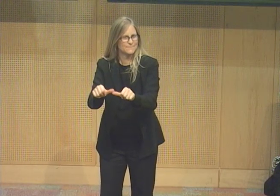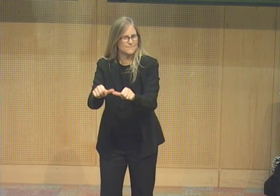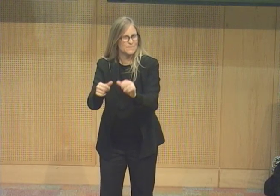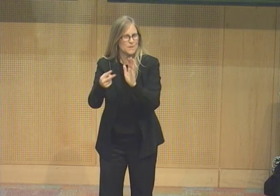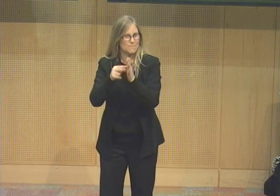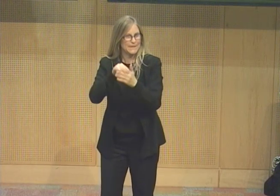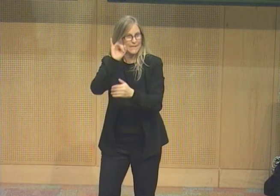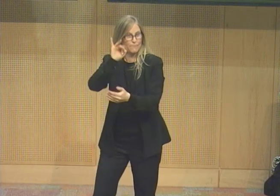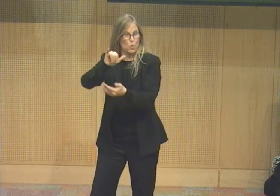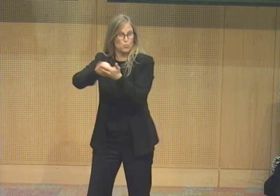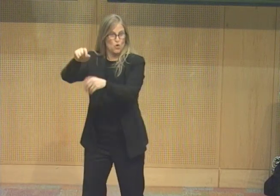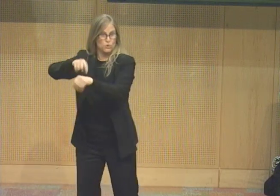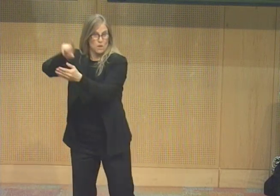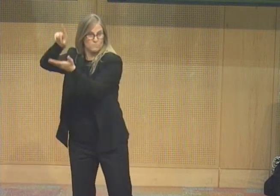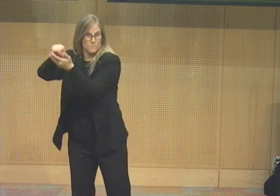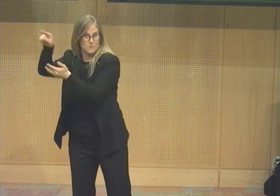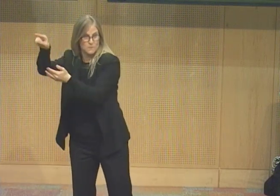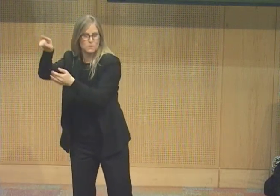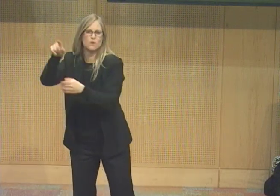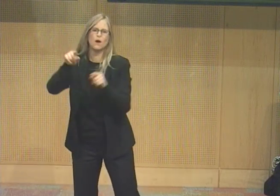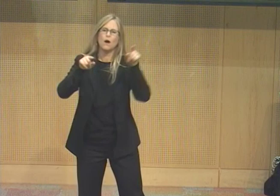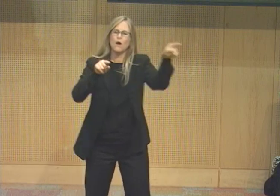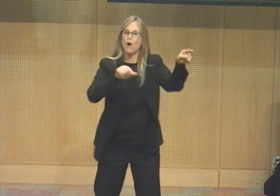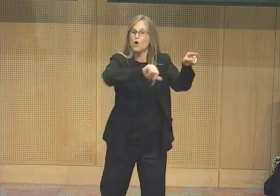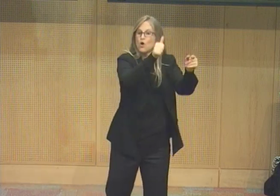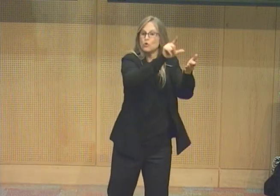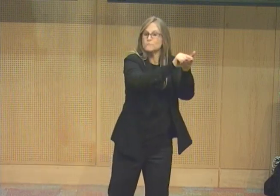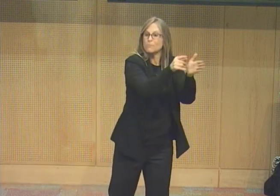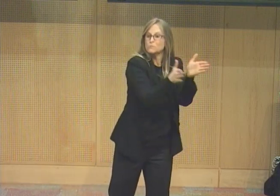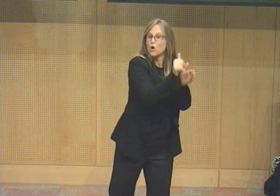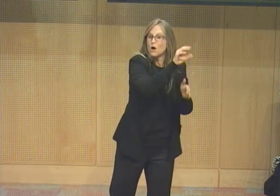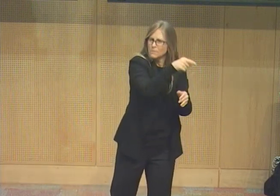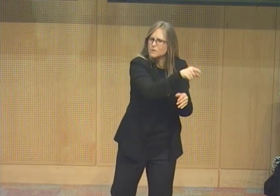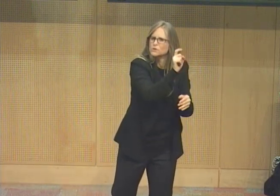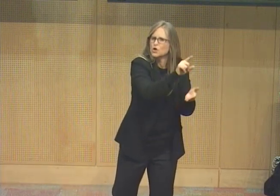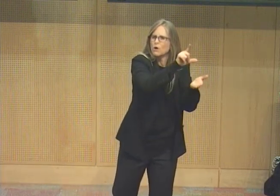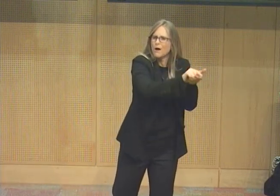So that means if the "New York Times" publishes a specific article, one of their subsidiary companies